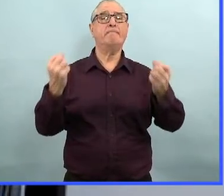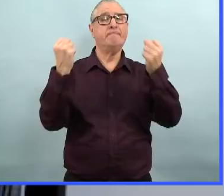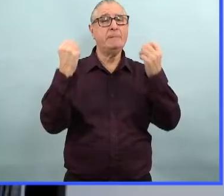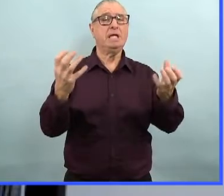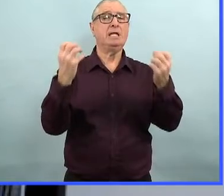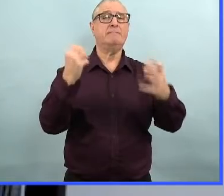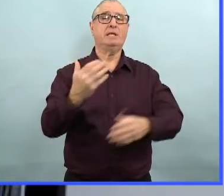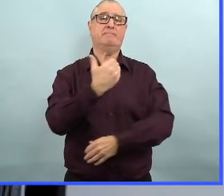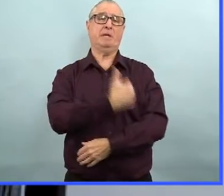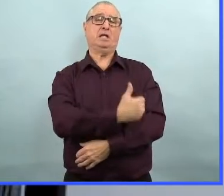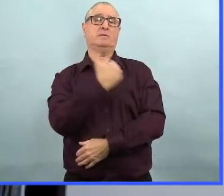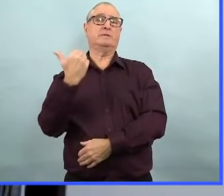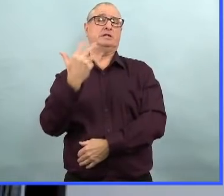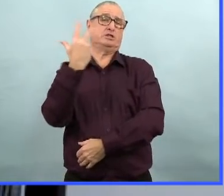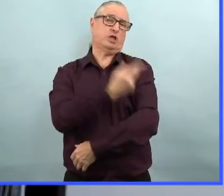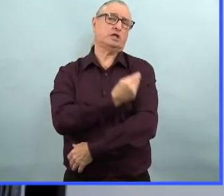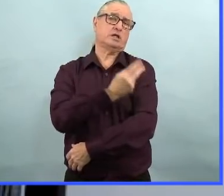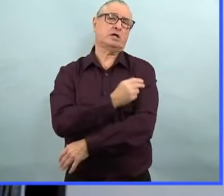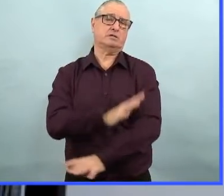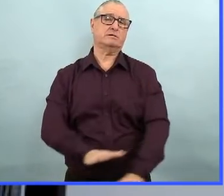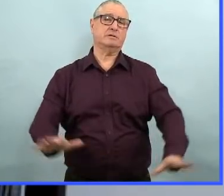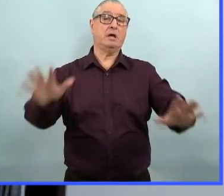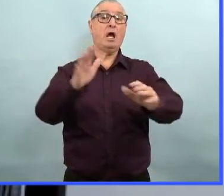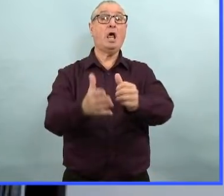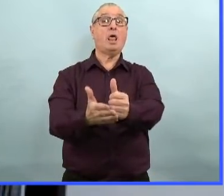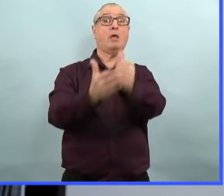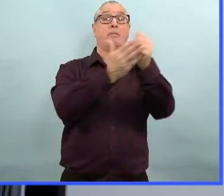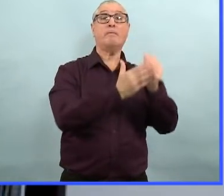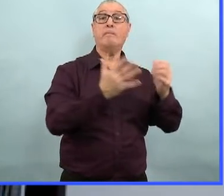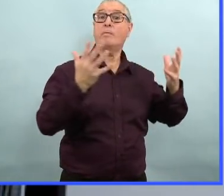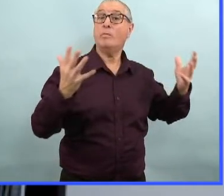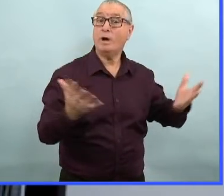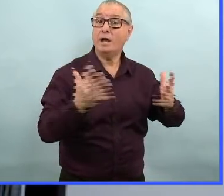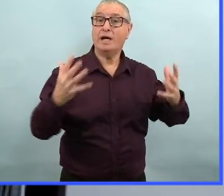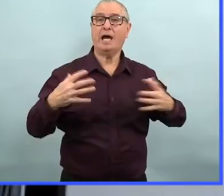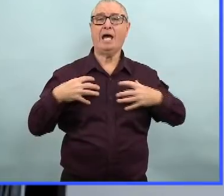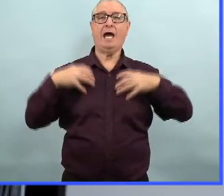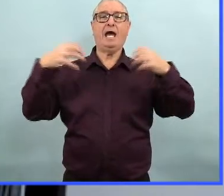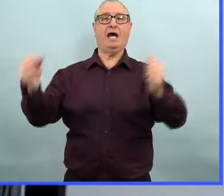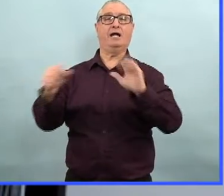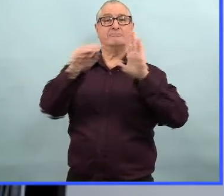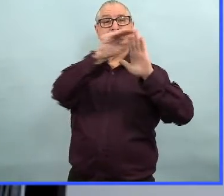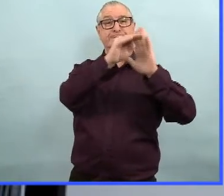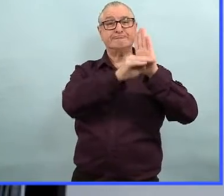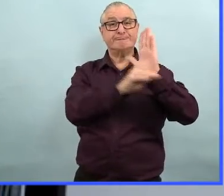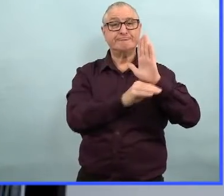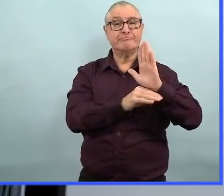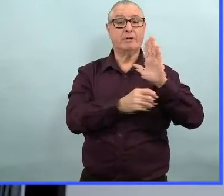according to current data vaccinated people are still less likely to become infected